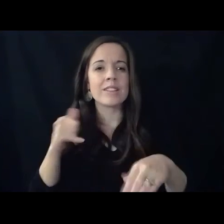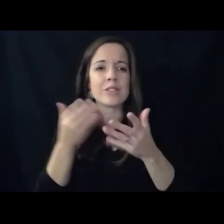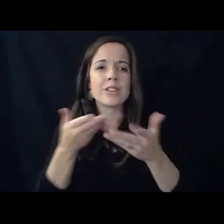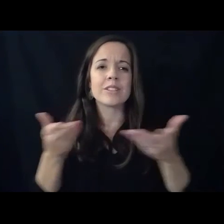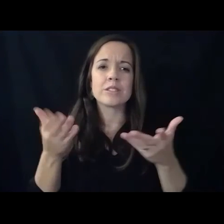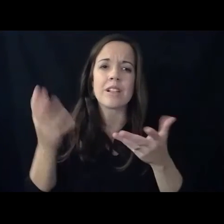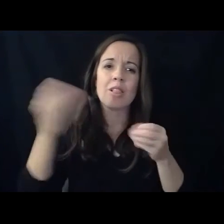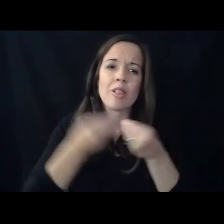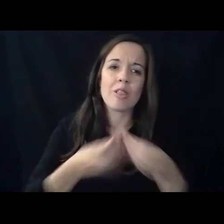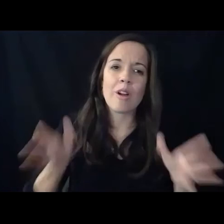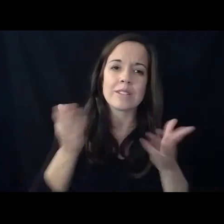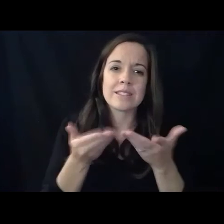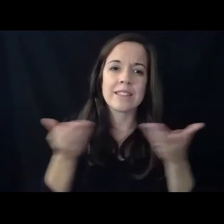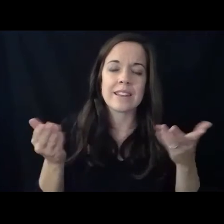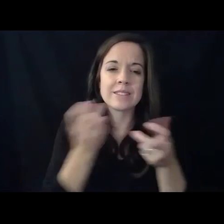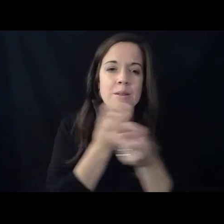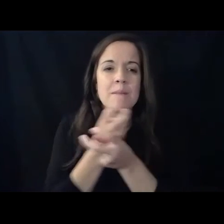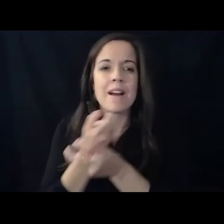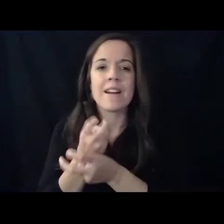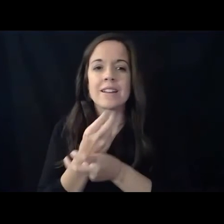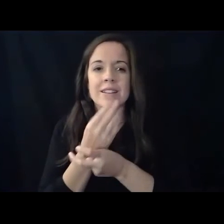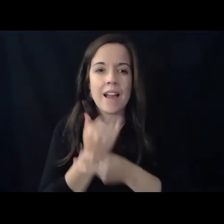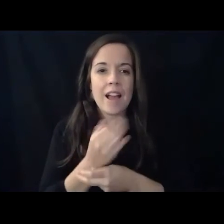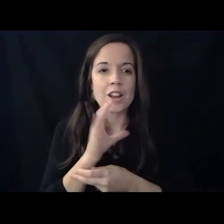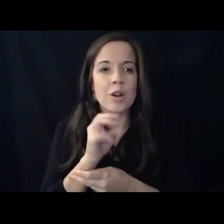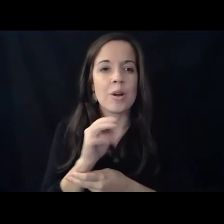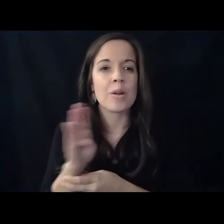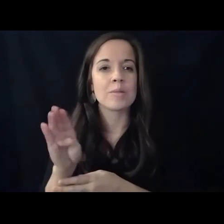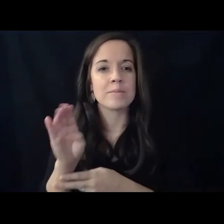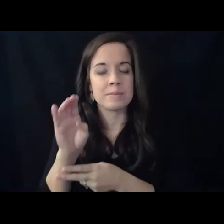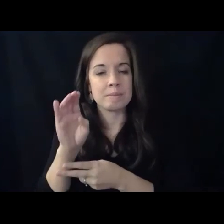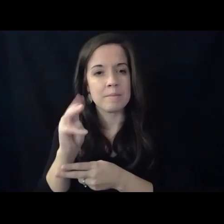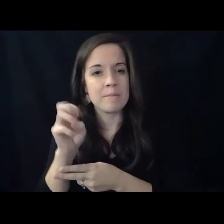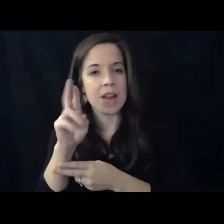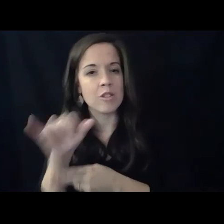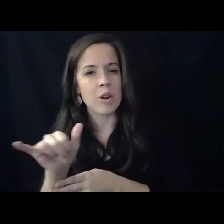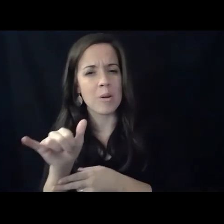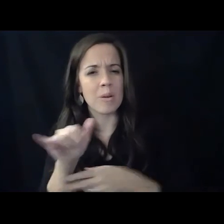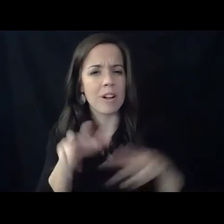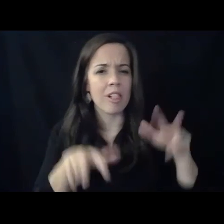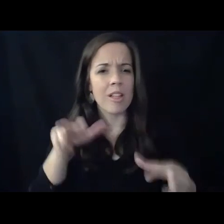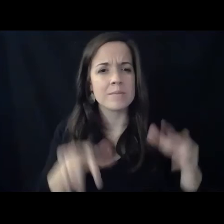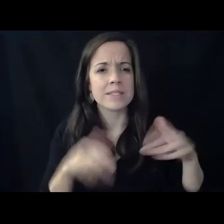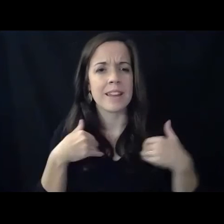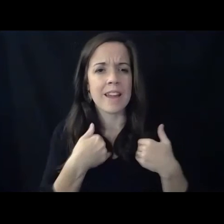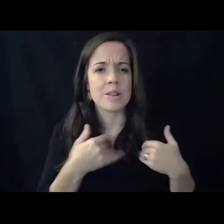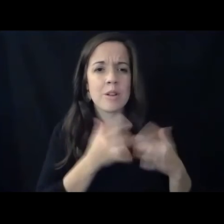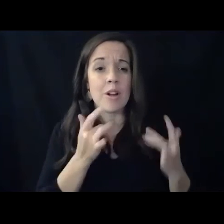bone, honeycomb maw, her clumsy animal heart until she speaks; Dear Reader,